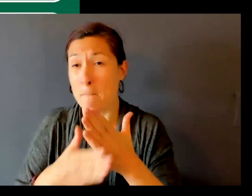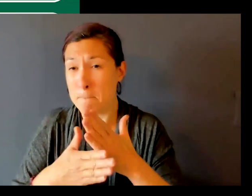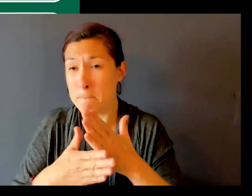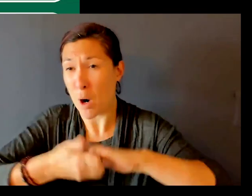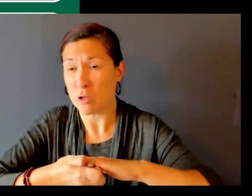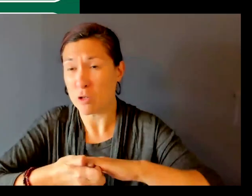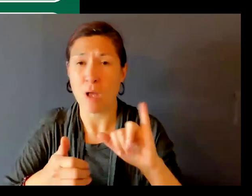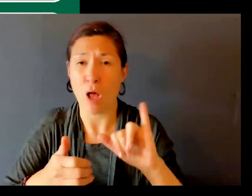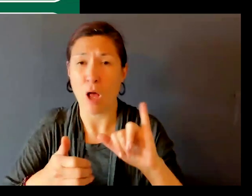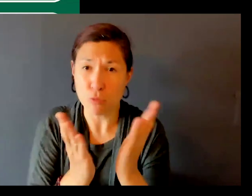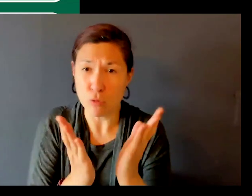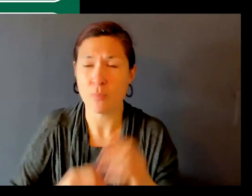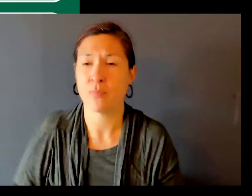Okay. Thank you. And please reach out if you have any questions. Both myself and Alex are tech support and we can help you find the resources you need.